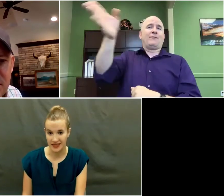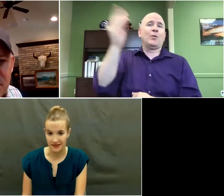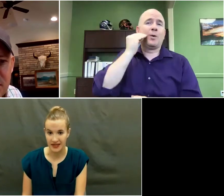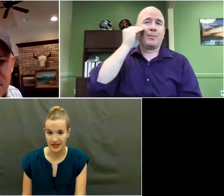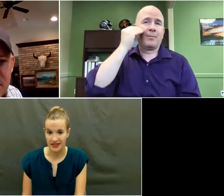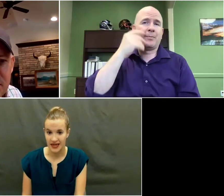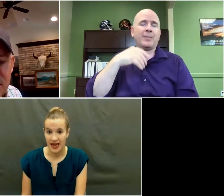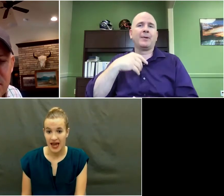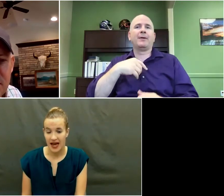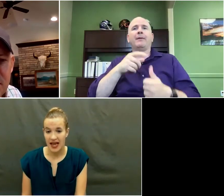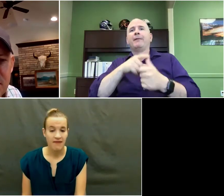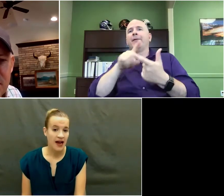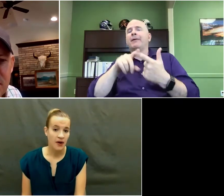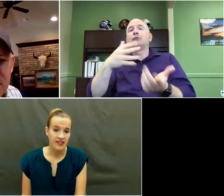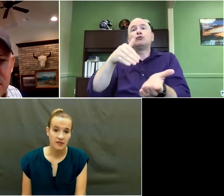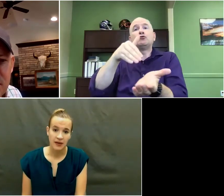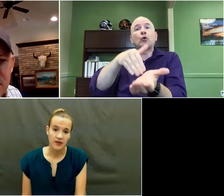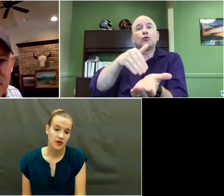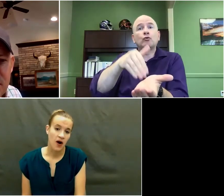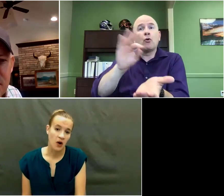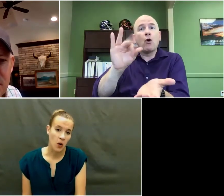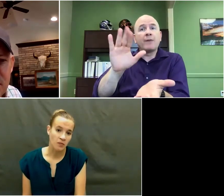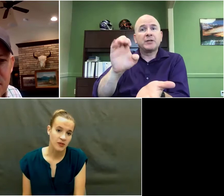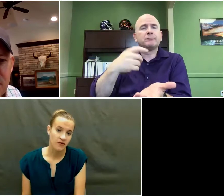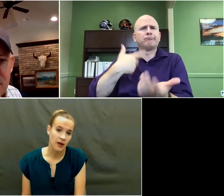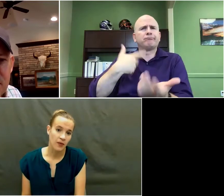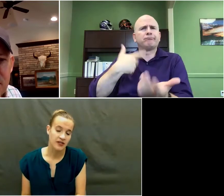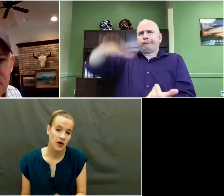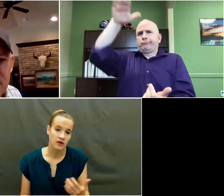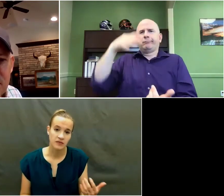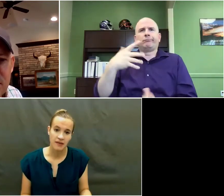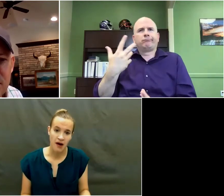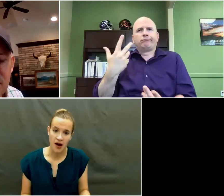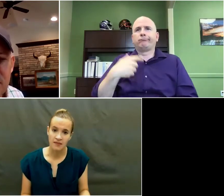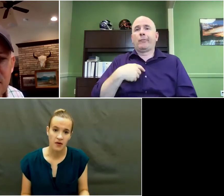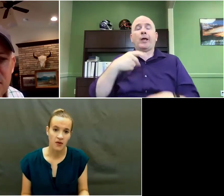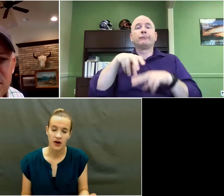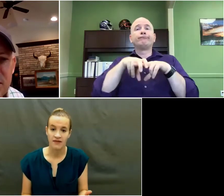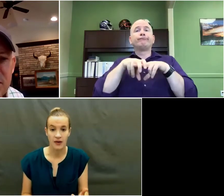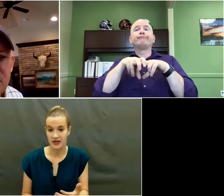different, if I wanted to be able to call home, so if I wanted to call to my mom, or if I wanted to